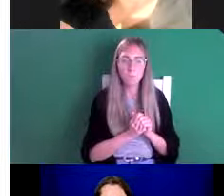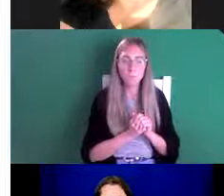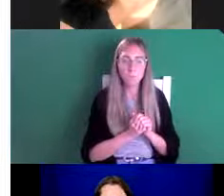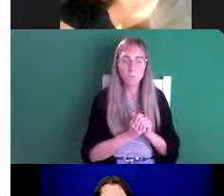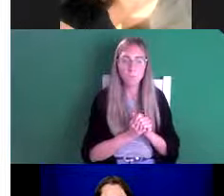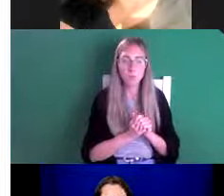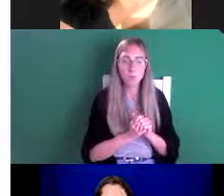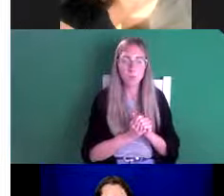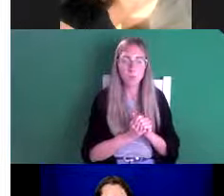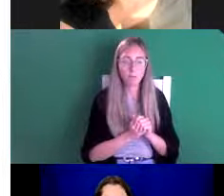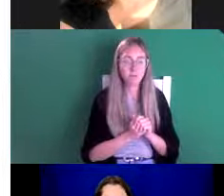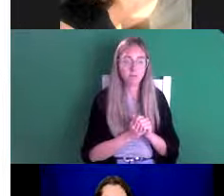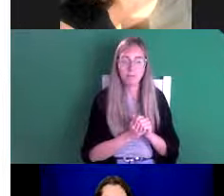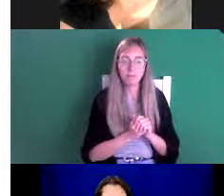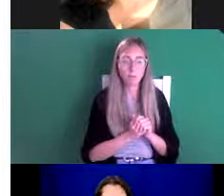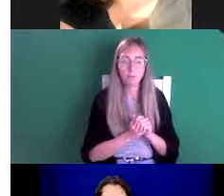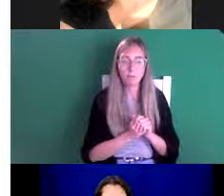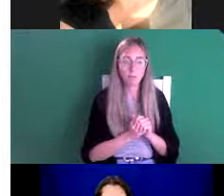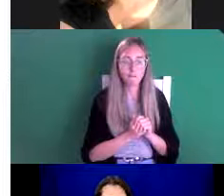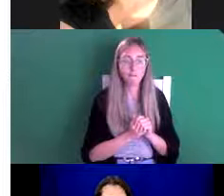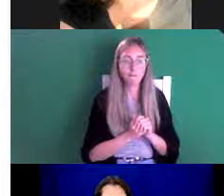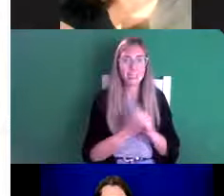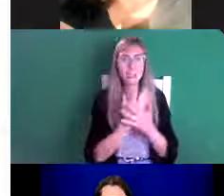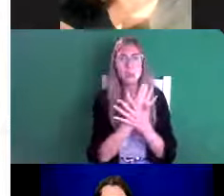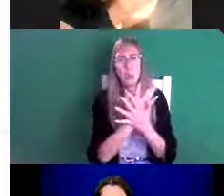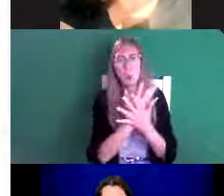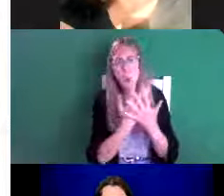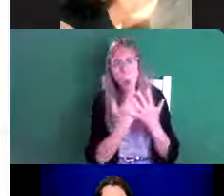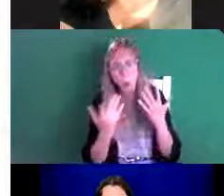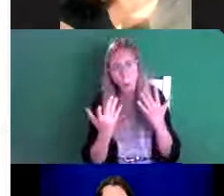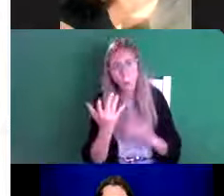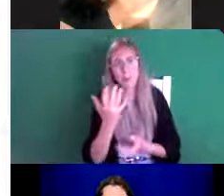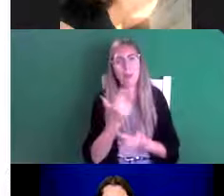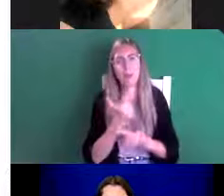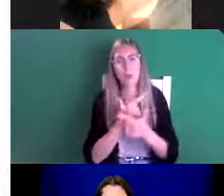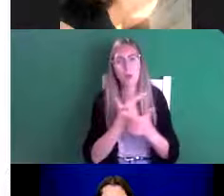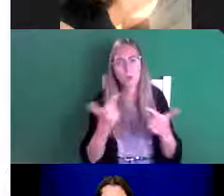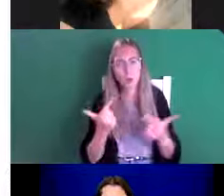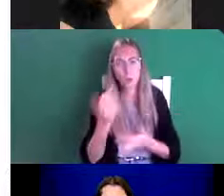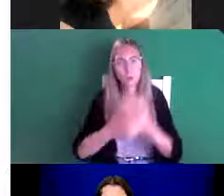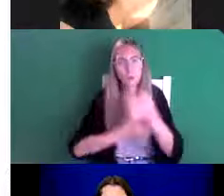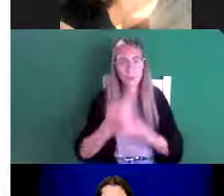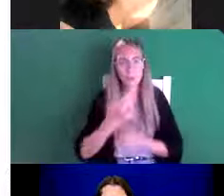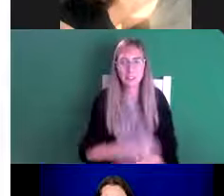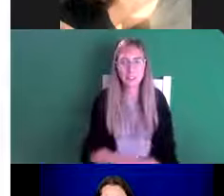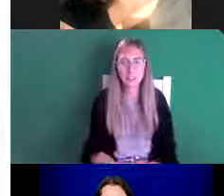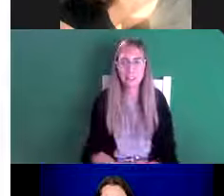there's a lot of questions